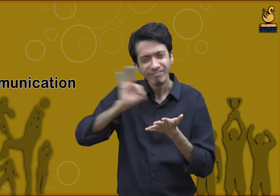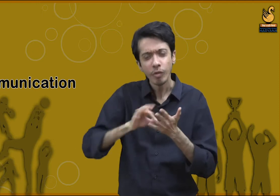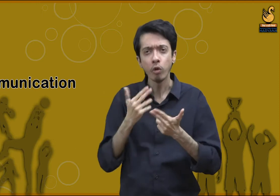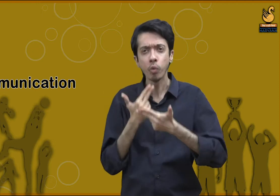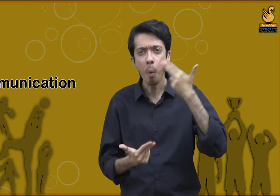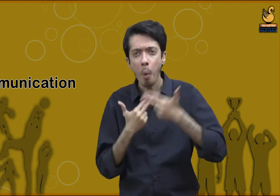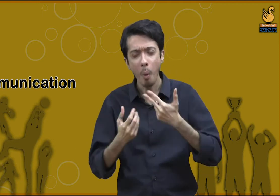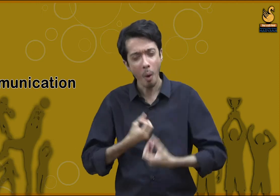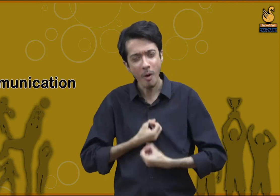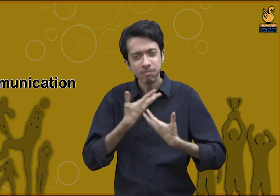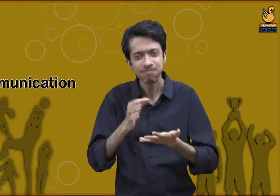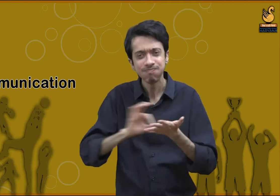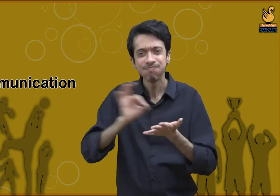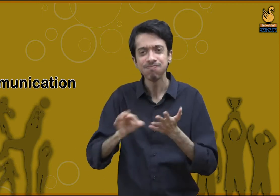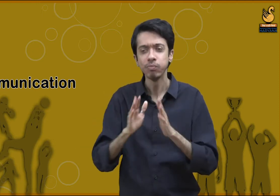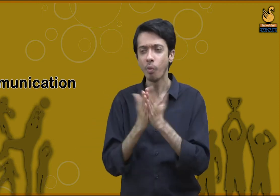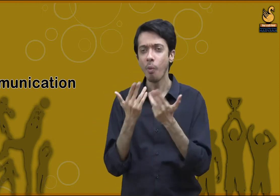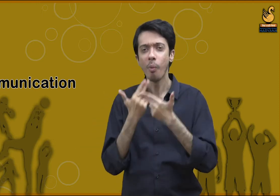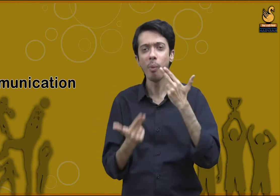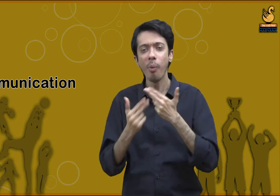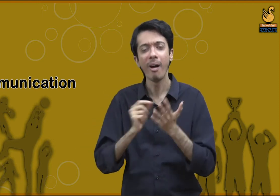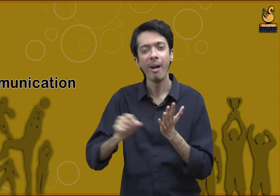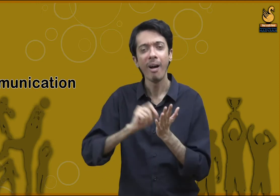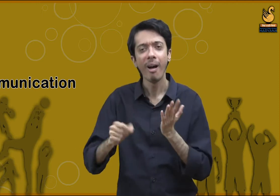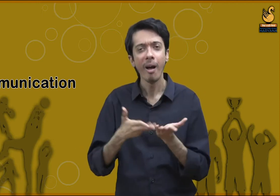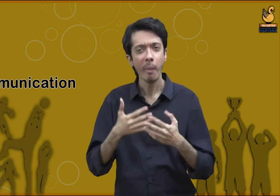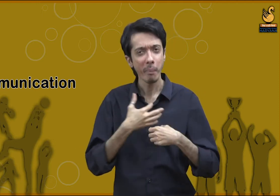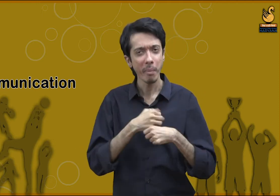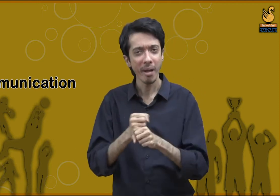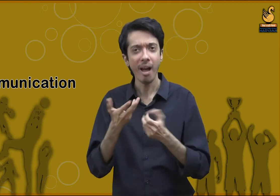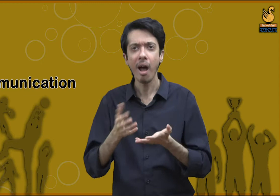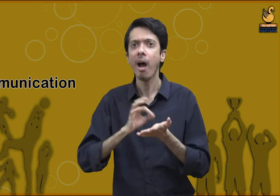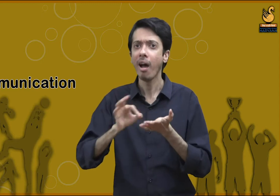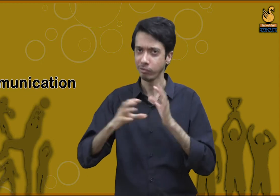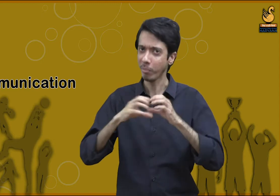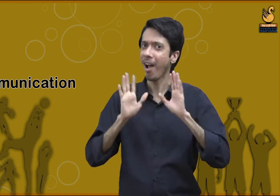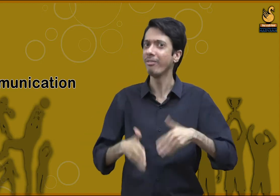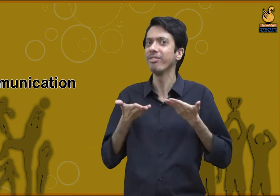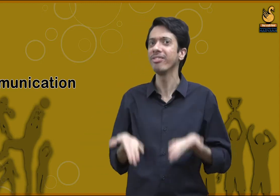Written communication involves any type of interaction that makes use of the written word.